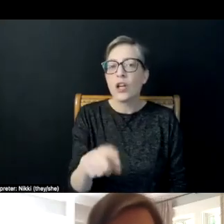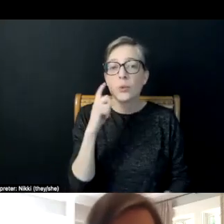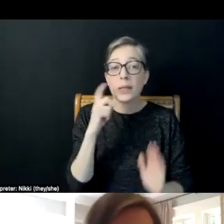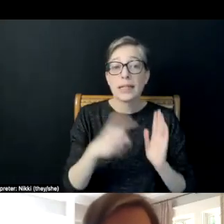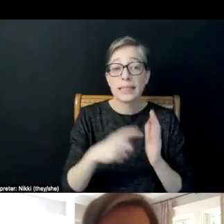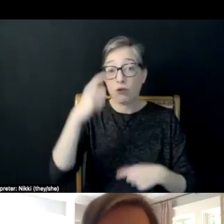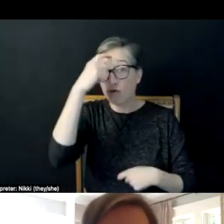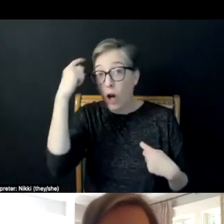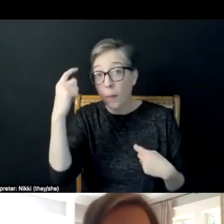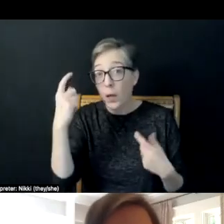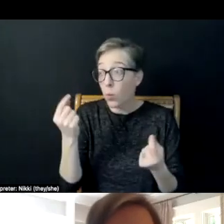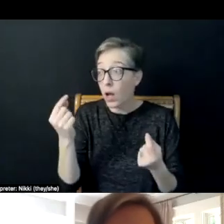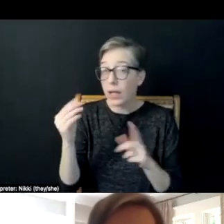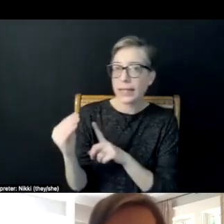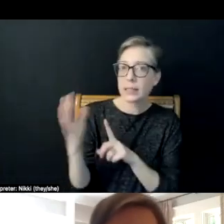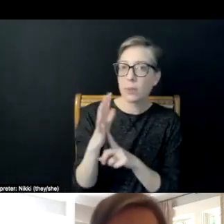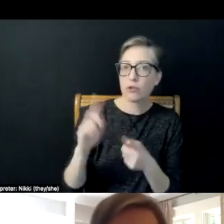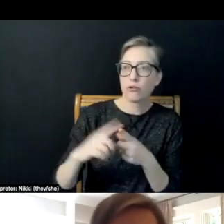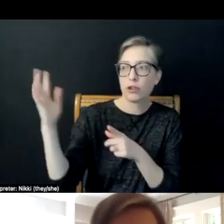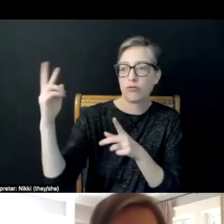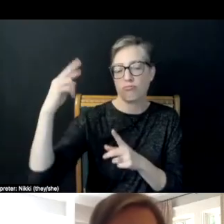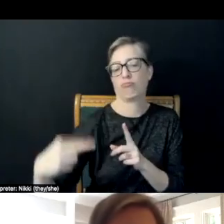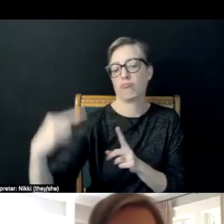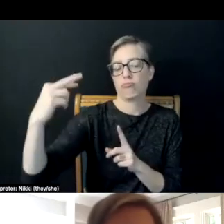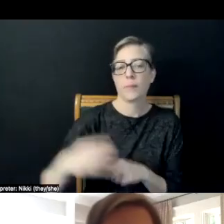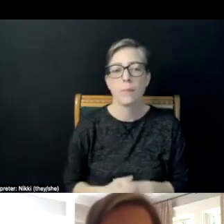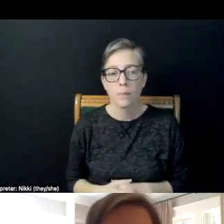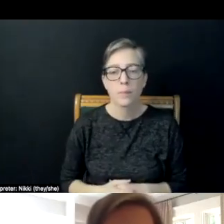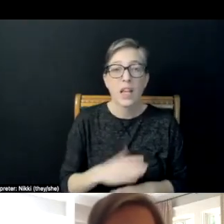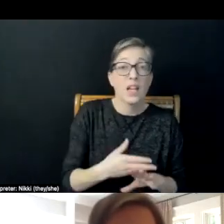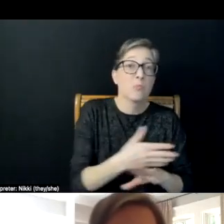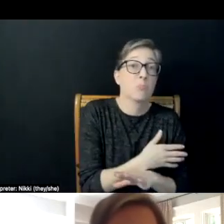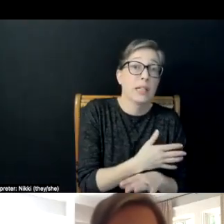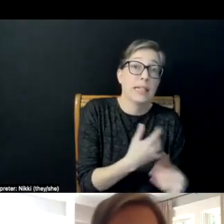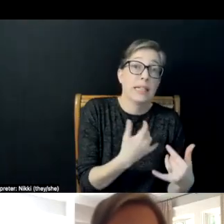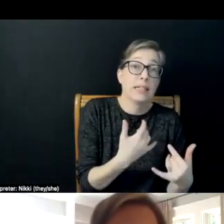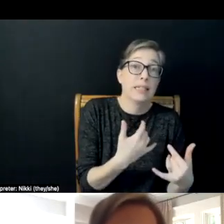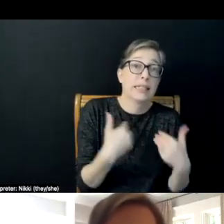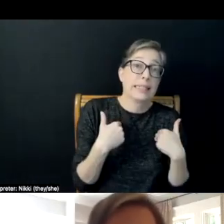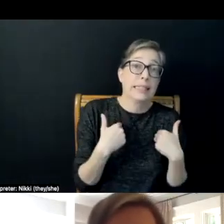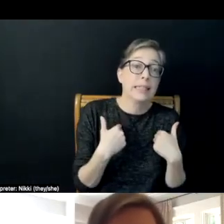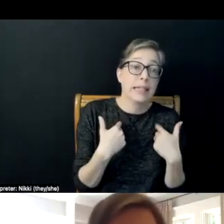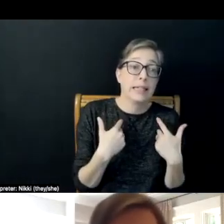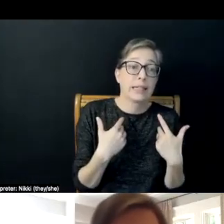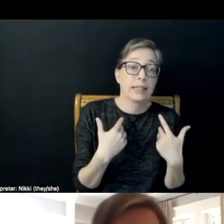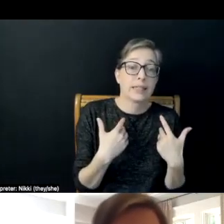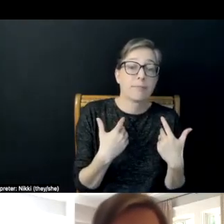we see a lot of that, pre-existing challenges, fatigue, the lack of control, living with the fear, fear for your baby,